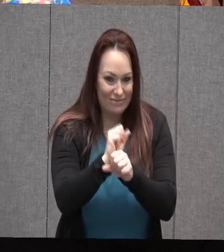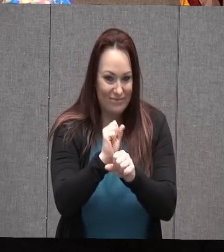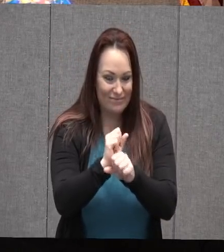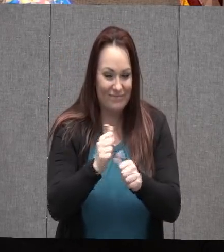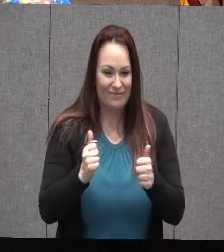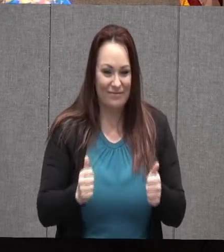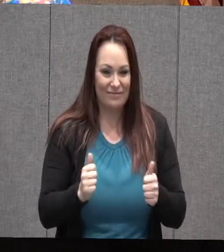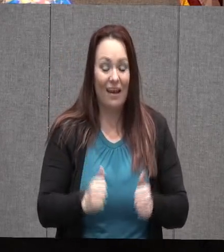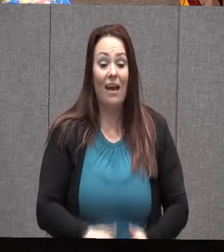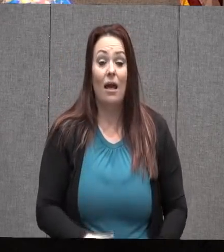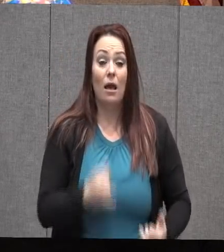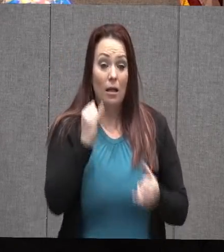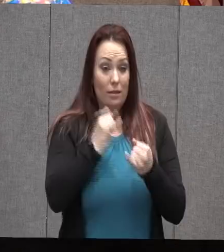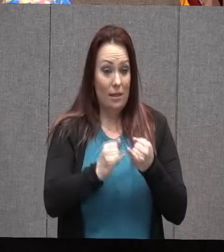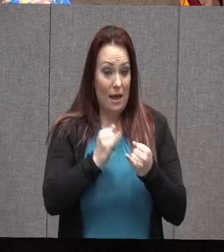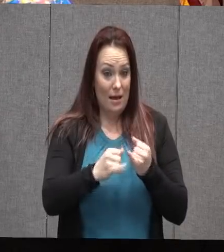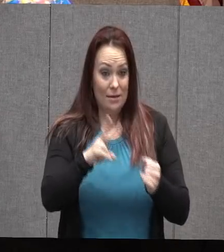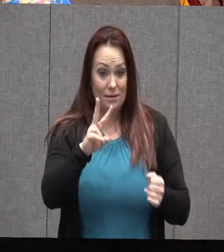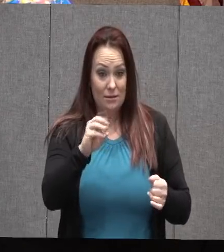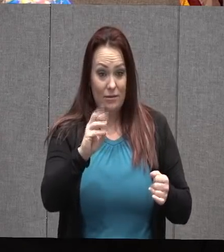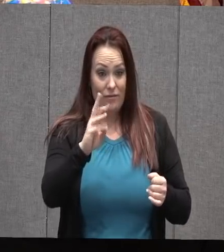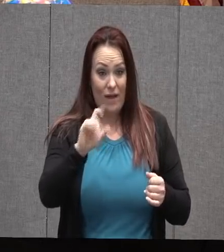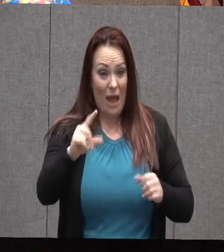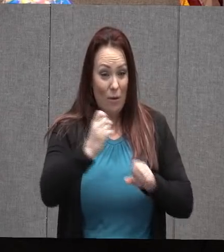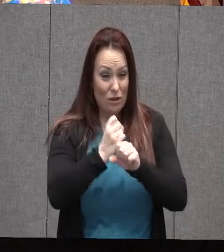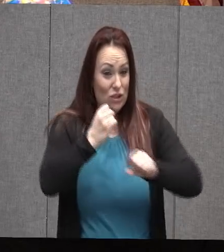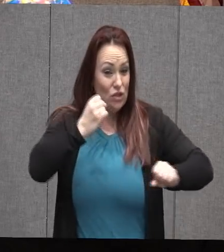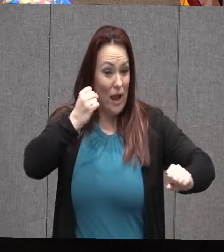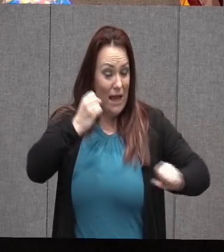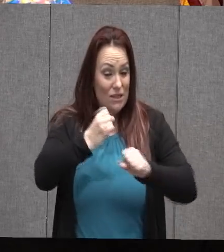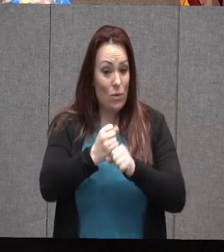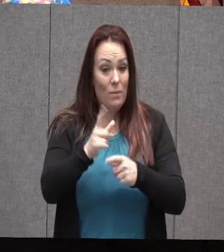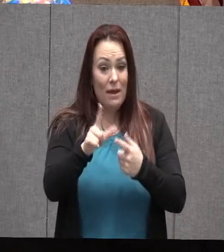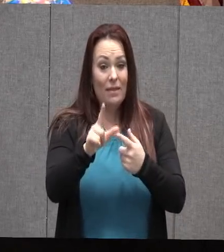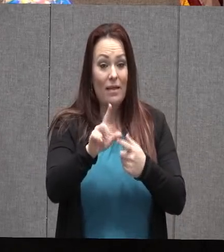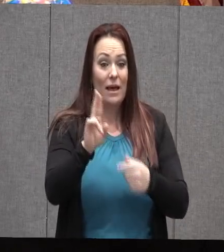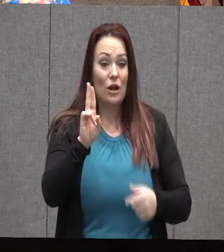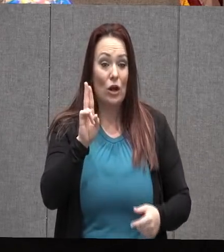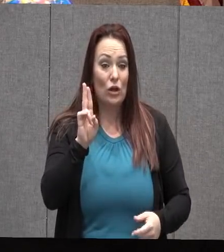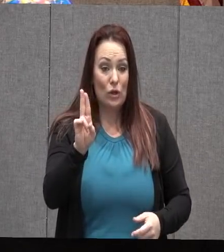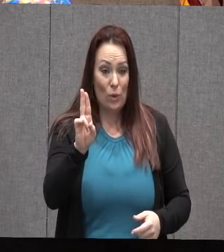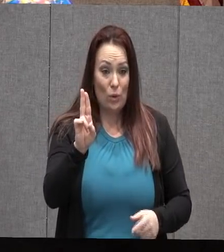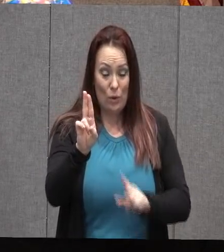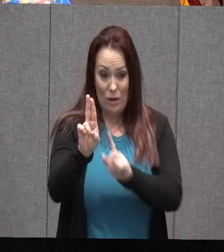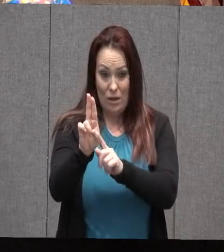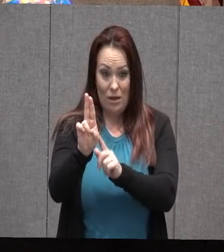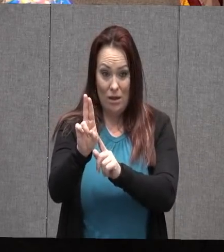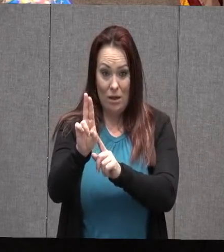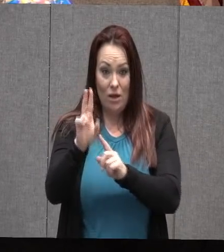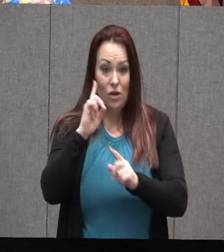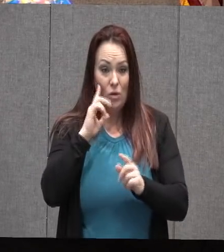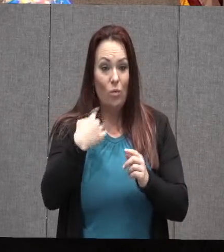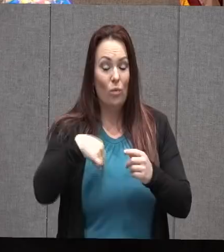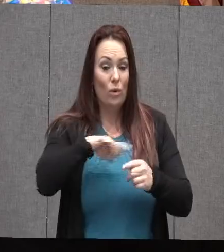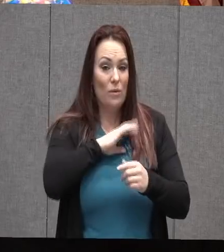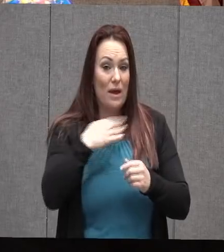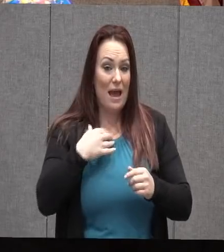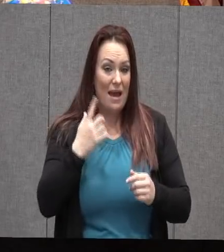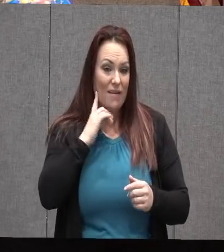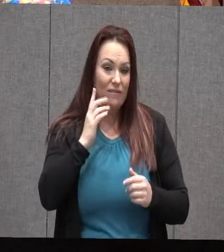Okay, and then our last vowel stretch is gonna be the letter u, okay? So for u we're gonna have our goalpost arms